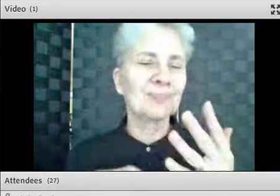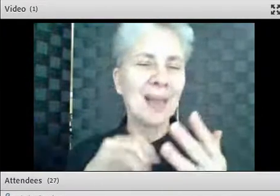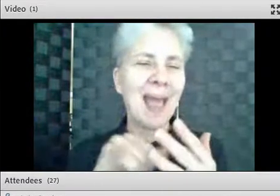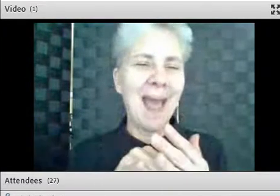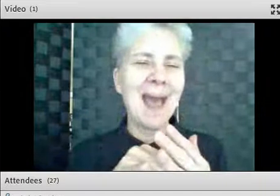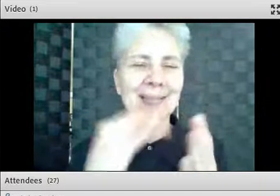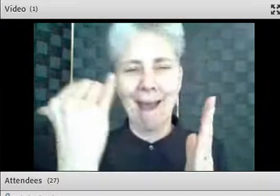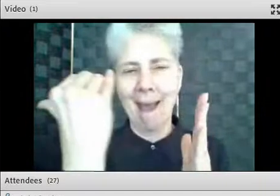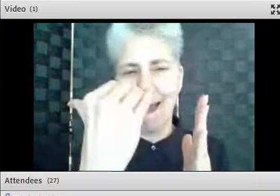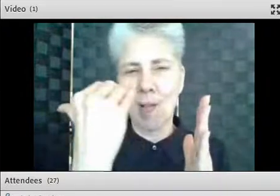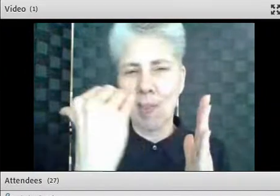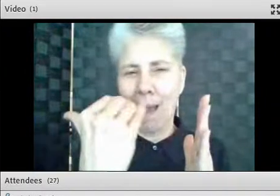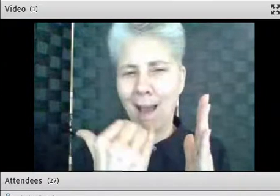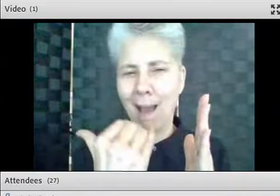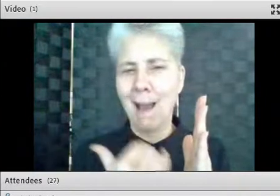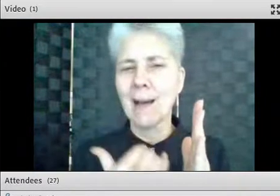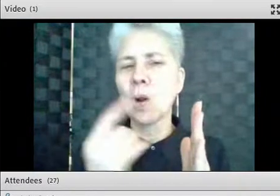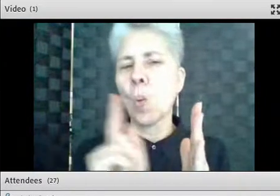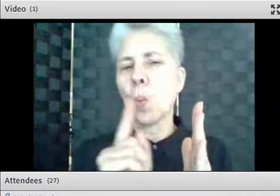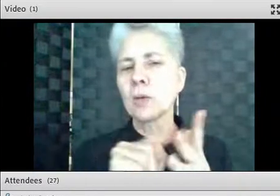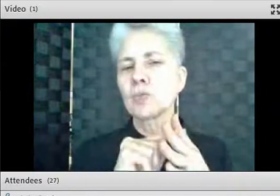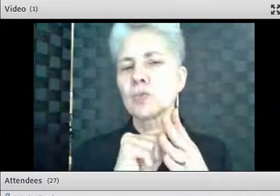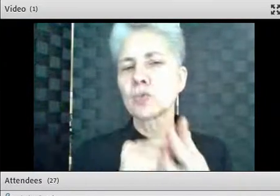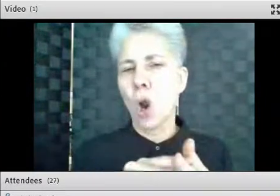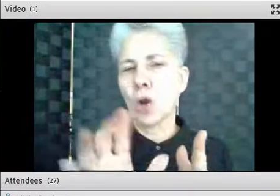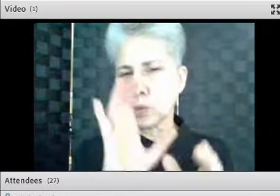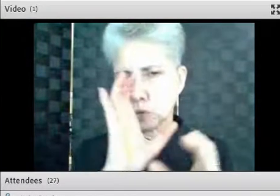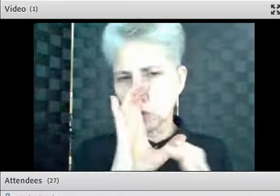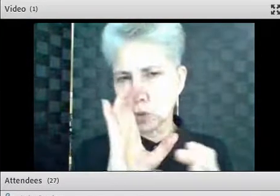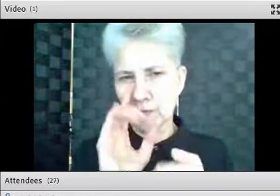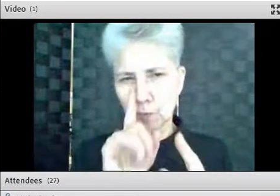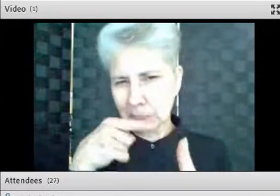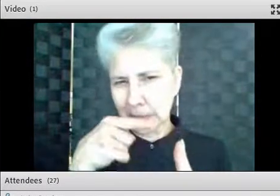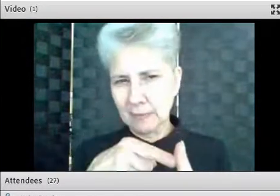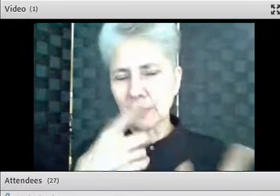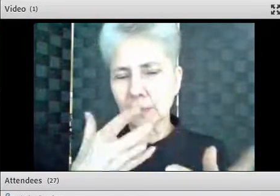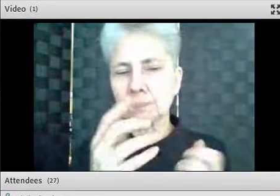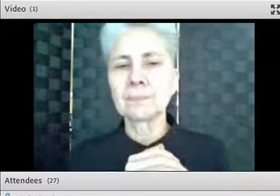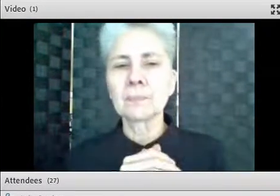It has, like, an outline as well as kind of the more in-depth text for each of these, okay?